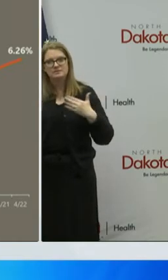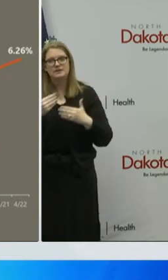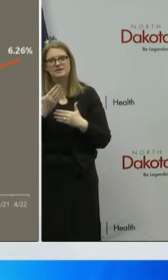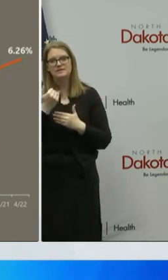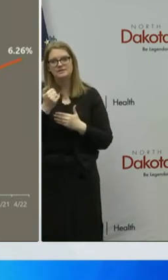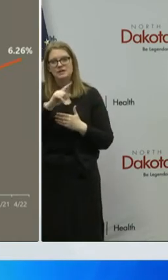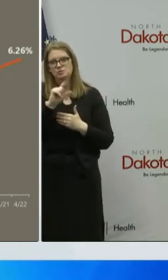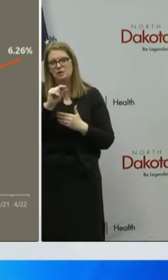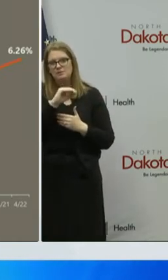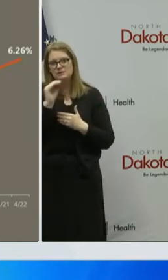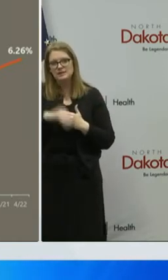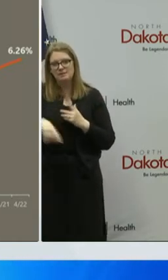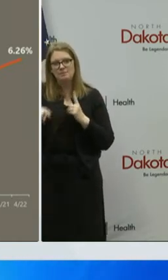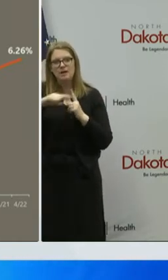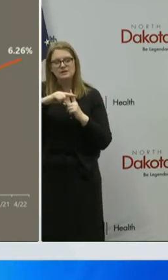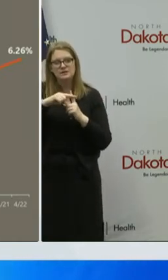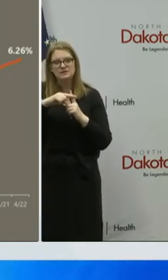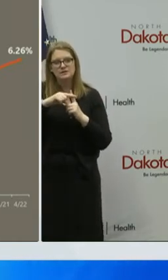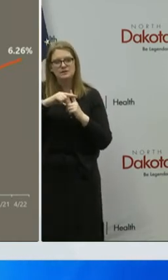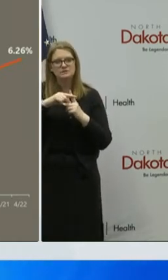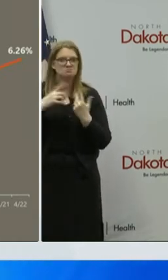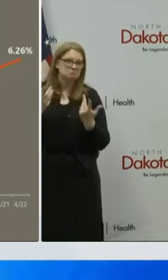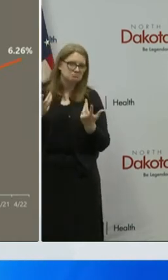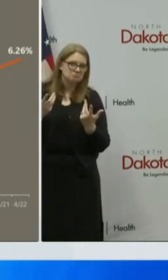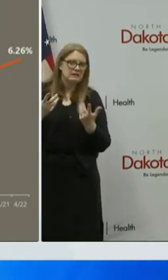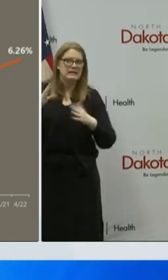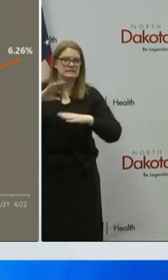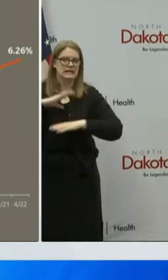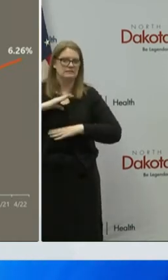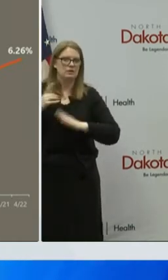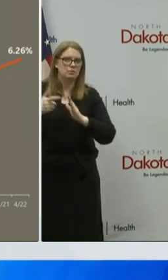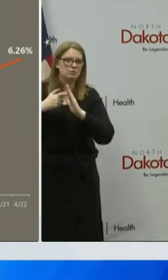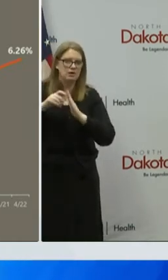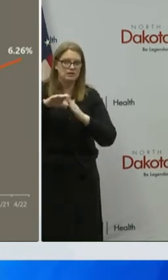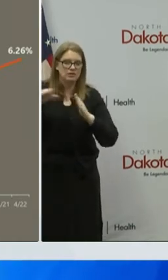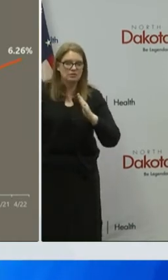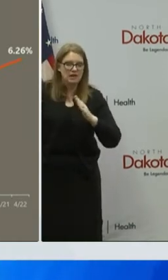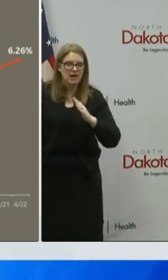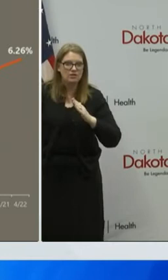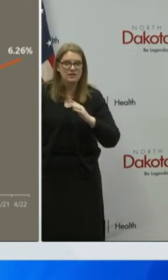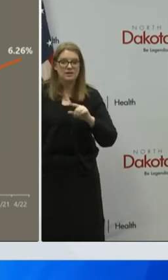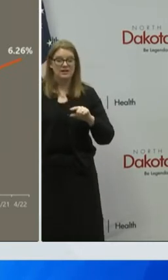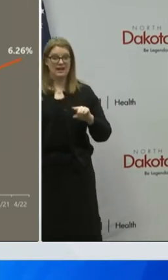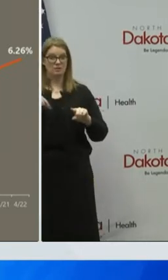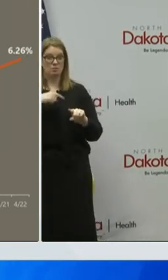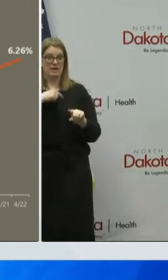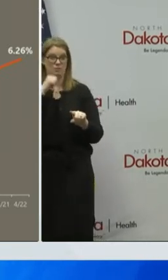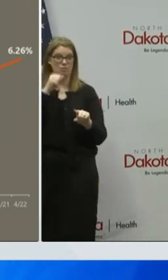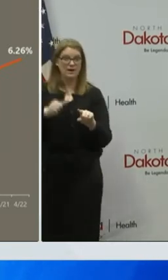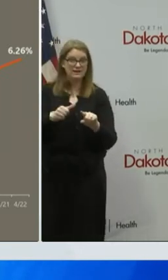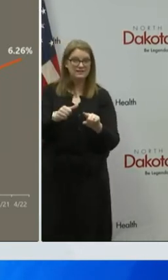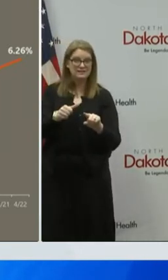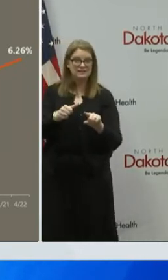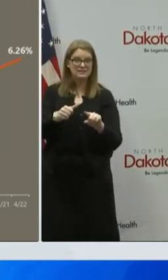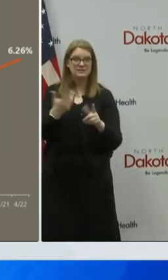DECLINING 14-DAY AVERAGES. AND THEY MIGHT BE AT 15%, 20% POSITIVES. AND THEY MEET THE CRITERIA FOR